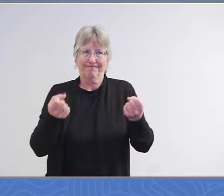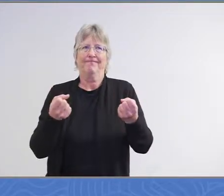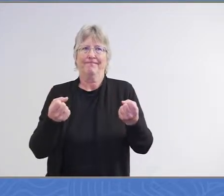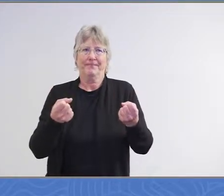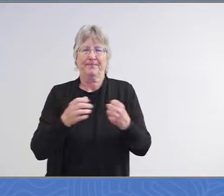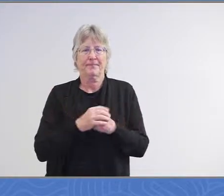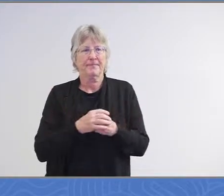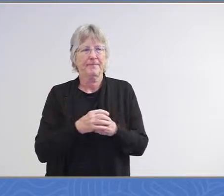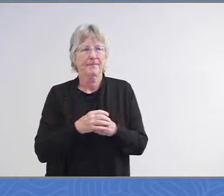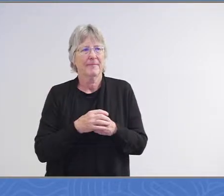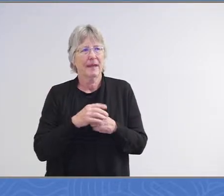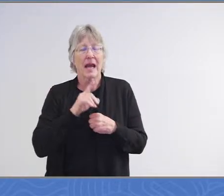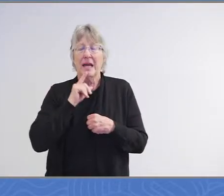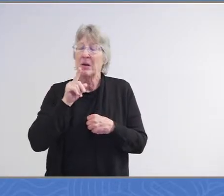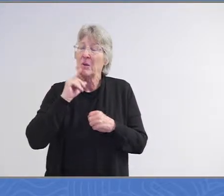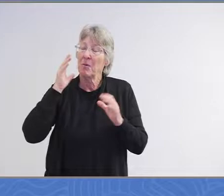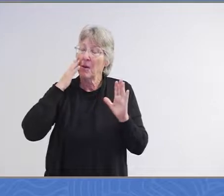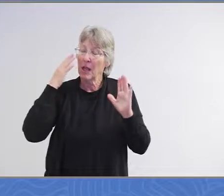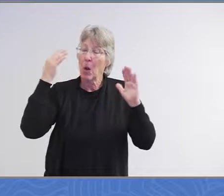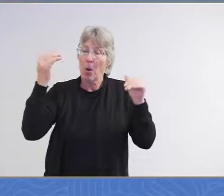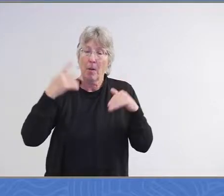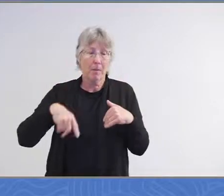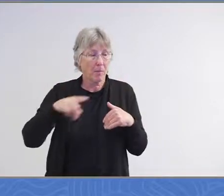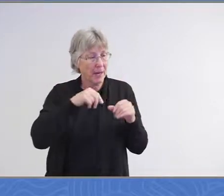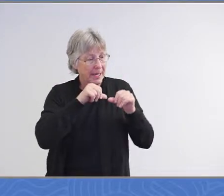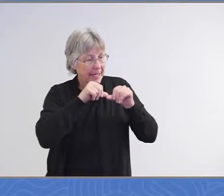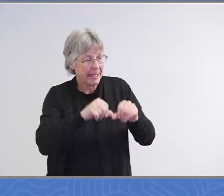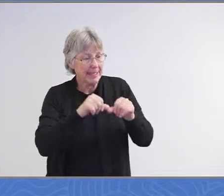I really hope that we continue to be online